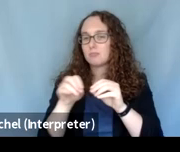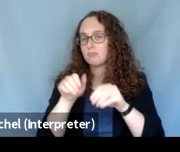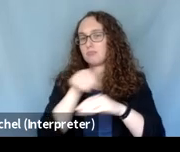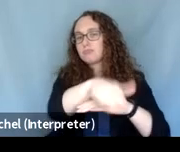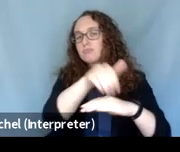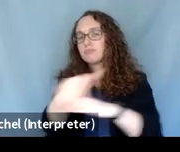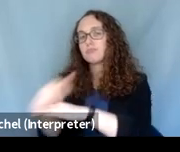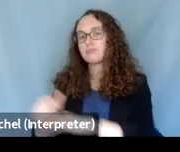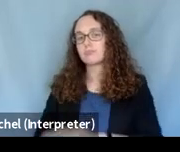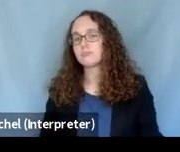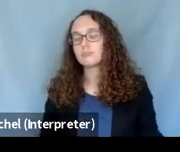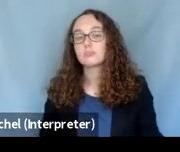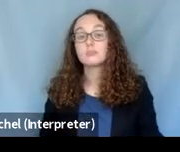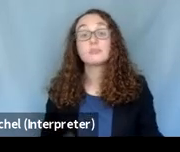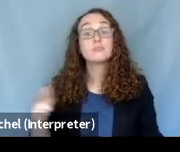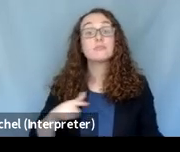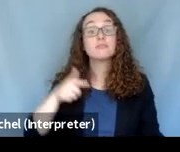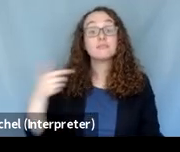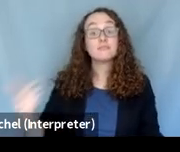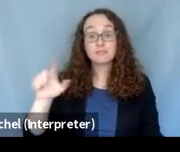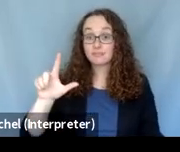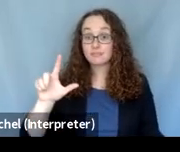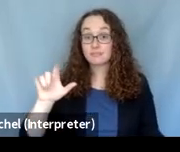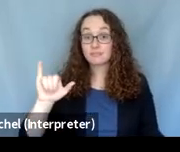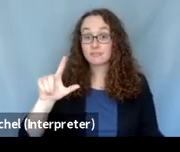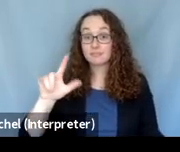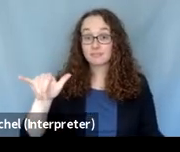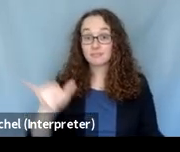So what I want to talk about is the General Work Experience 19